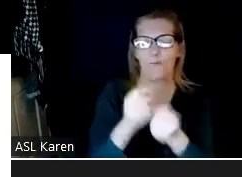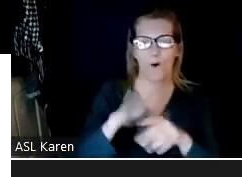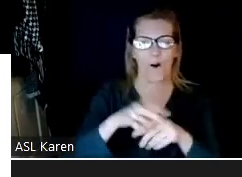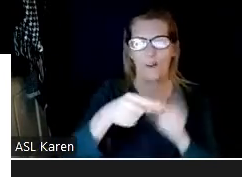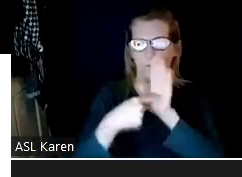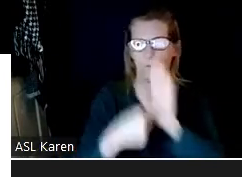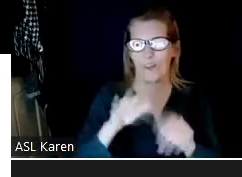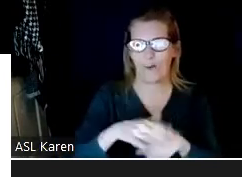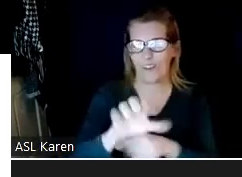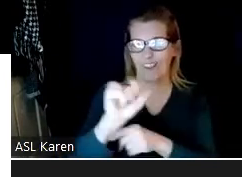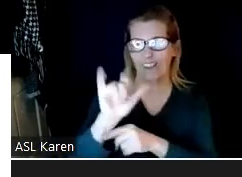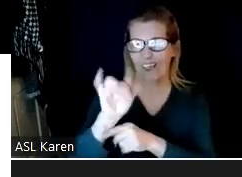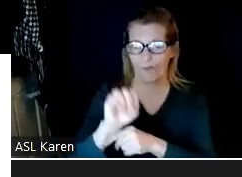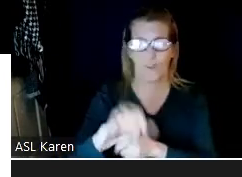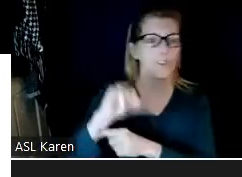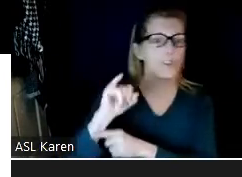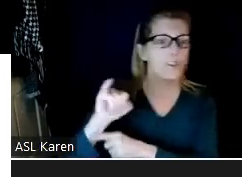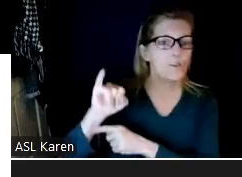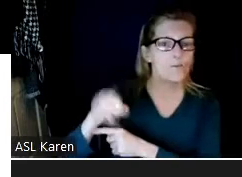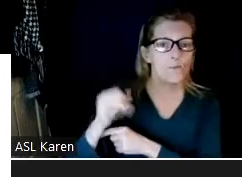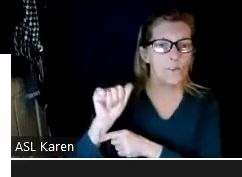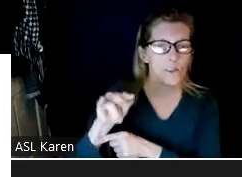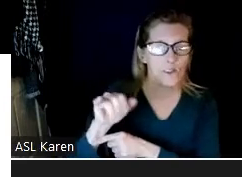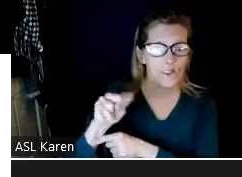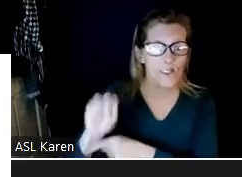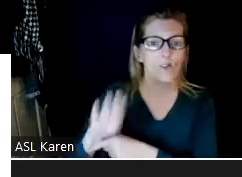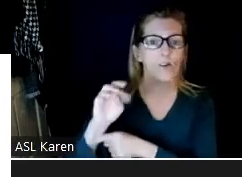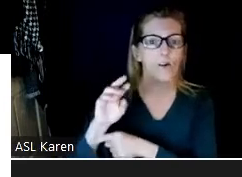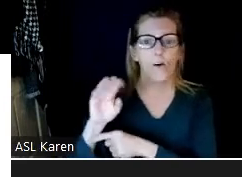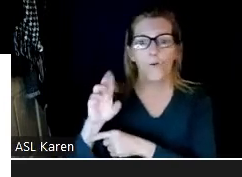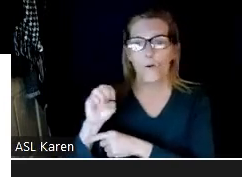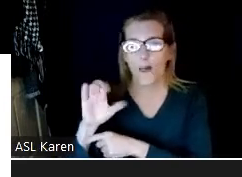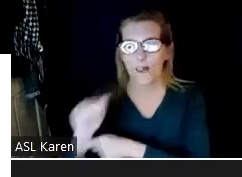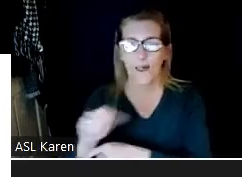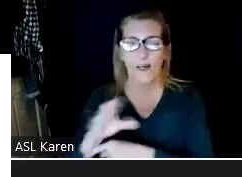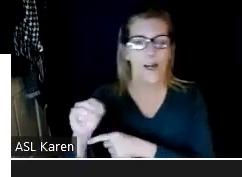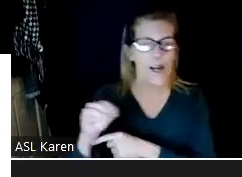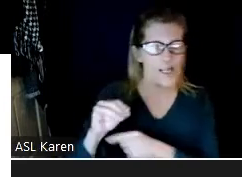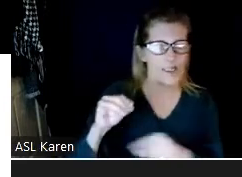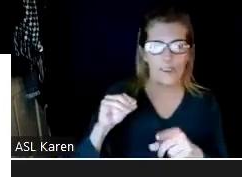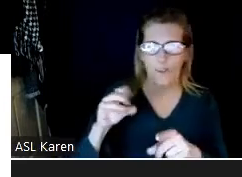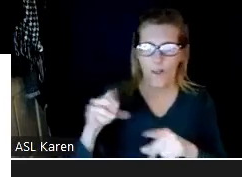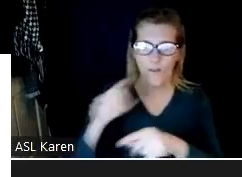15:09:42 Janine Rebecca, Theresa and myself are from the director's office, the Employment Department.